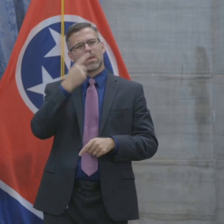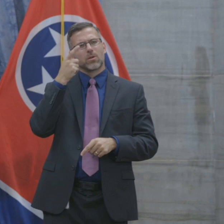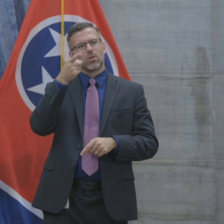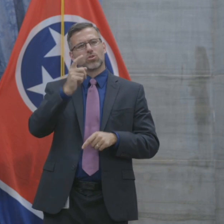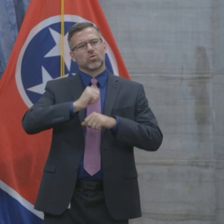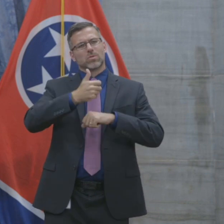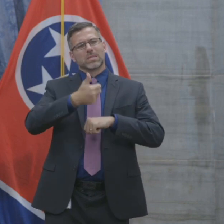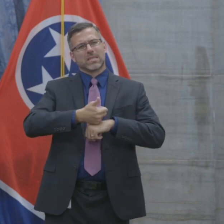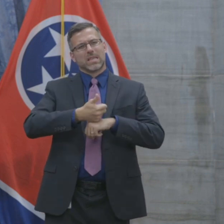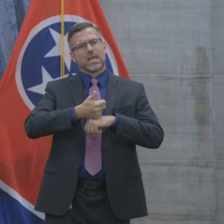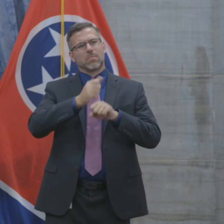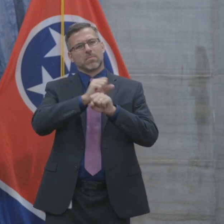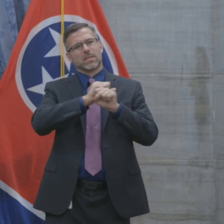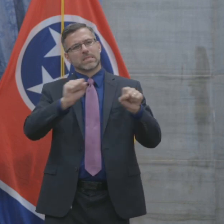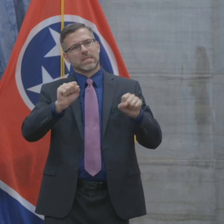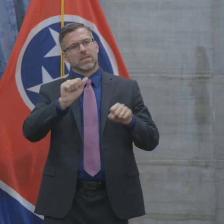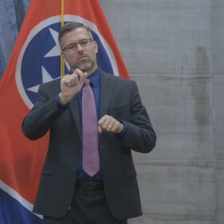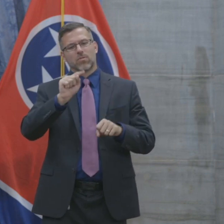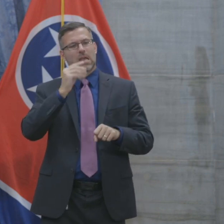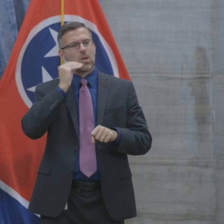game. REPORTER: Okay. One more